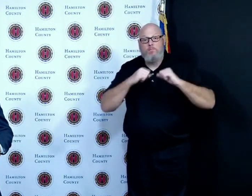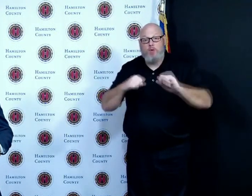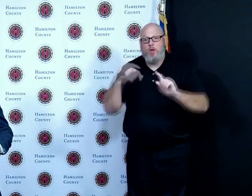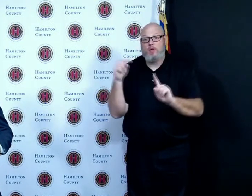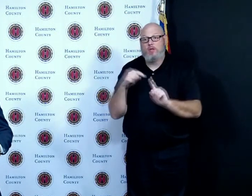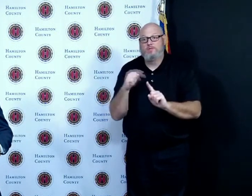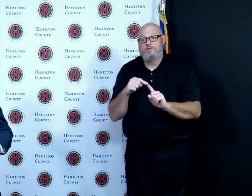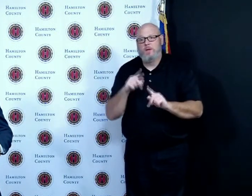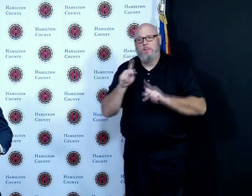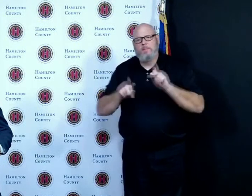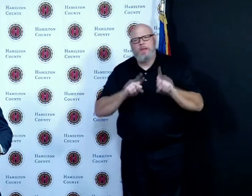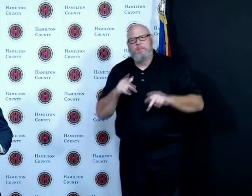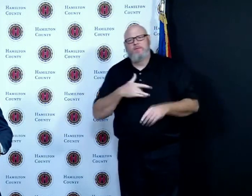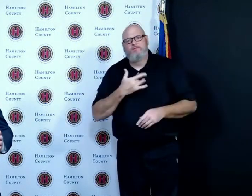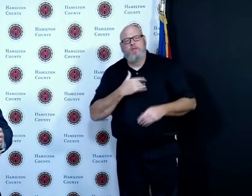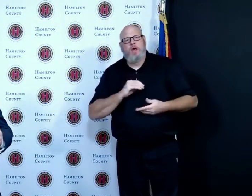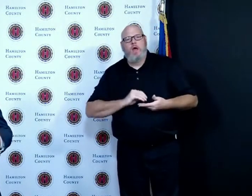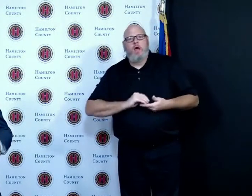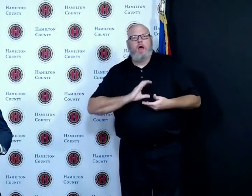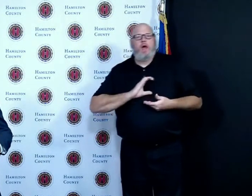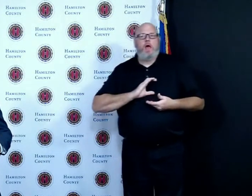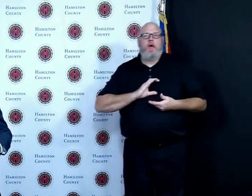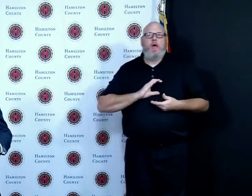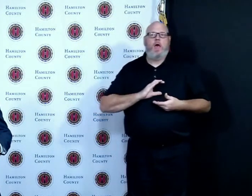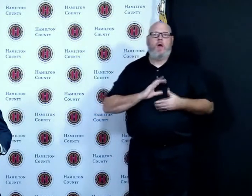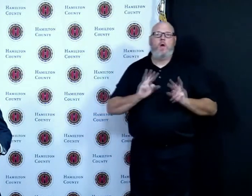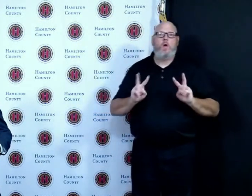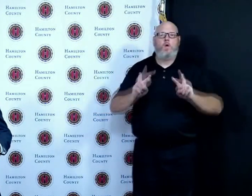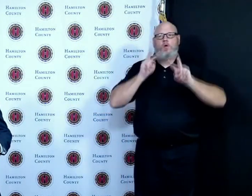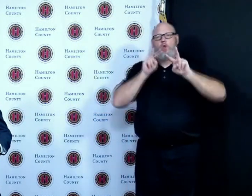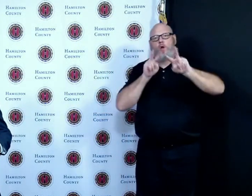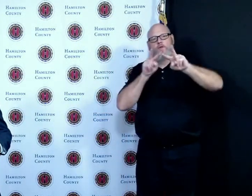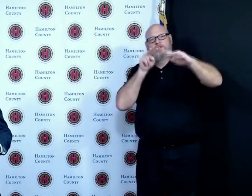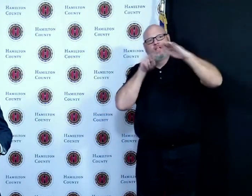really like to continue to emphasize the most important thing is not everyone is vaccinated